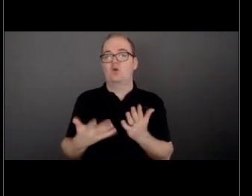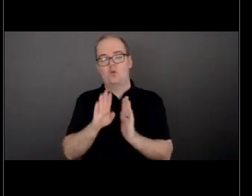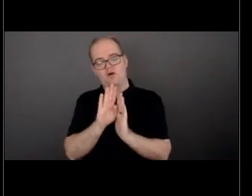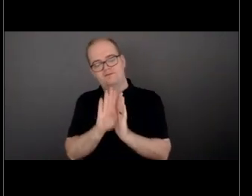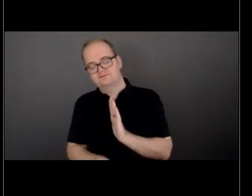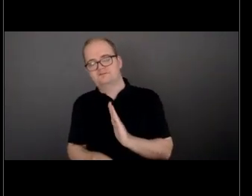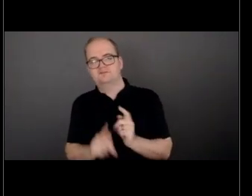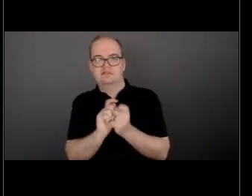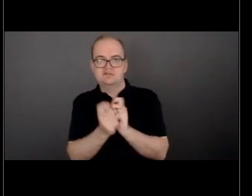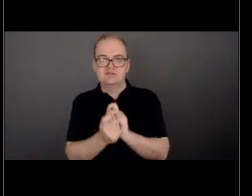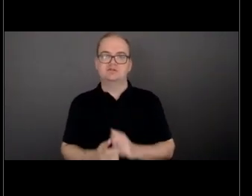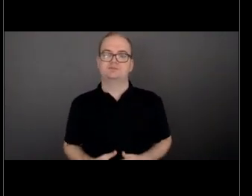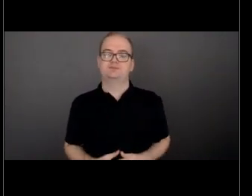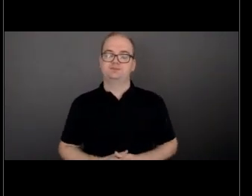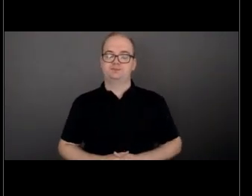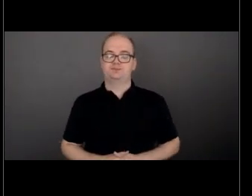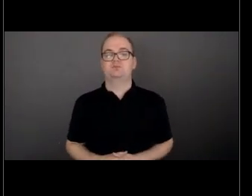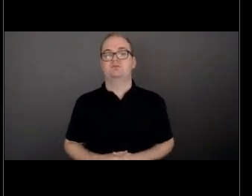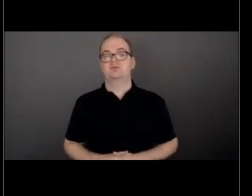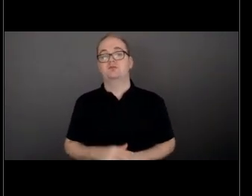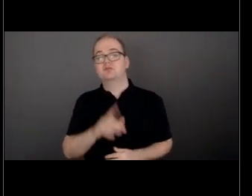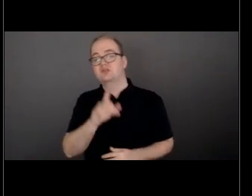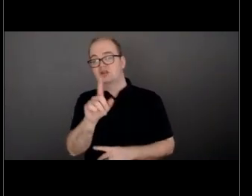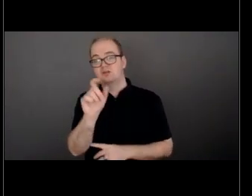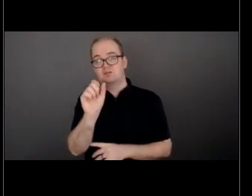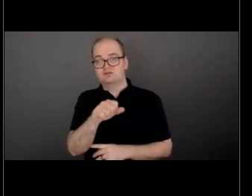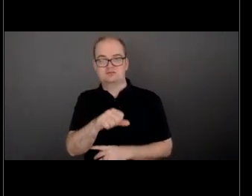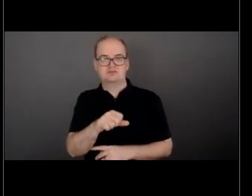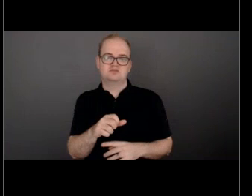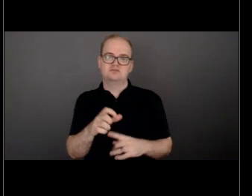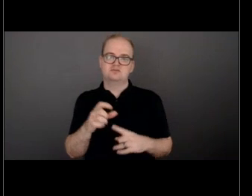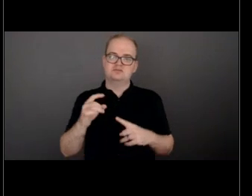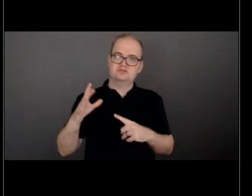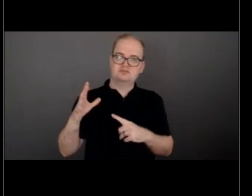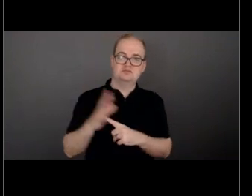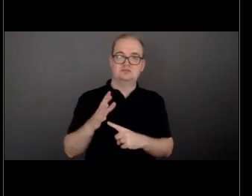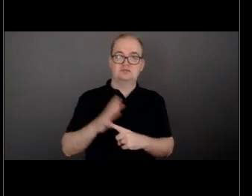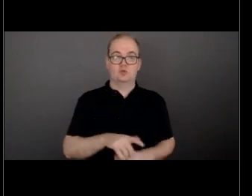But, again, it's also really important that the client is getting legal advice.